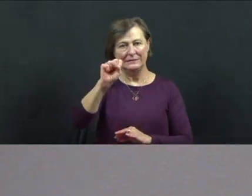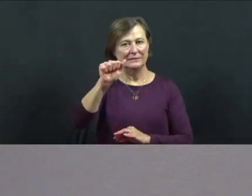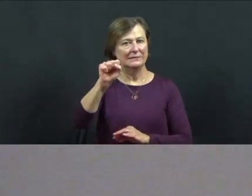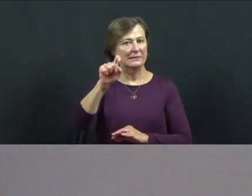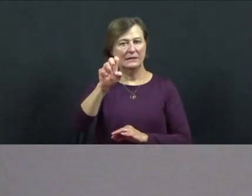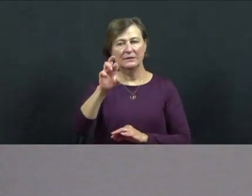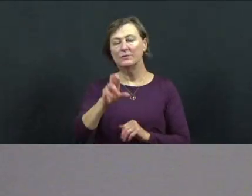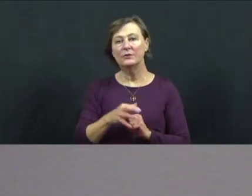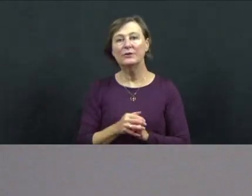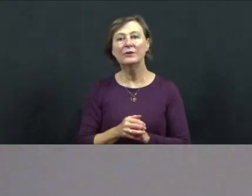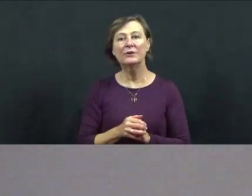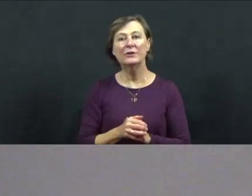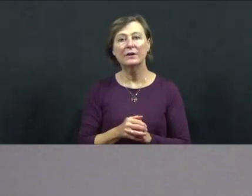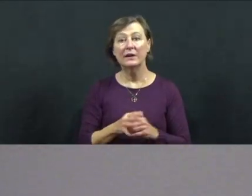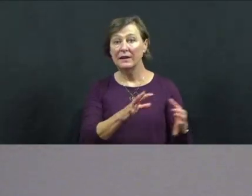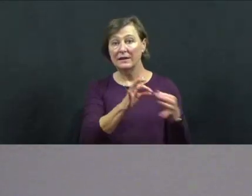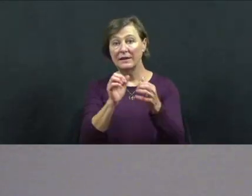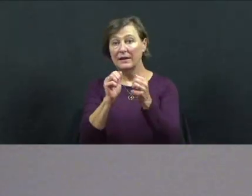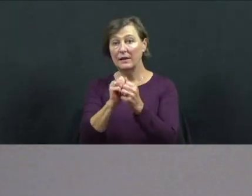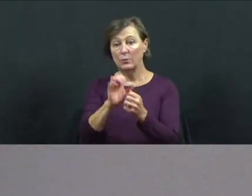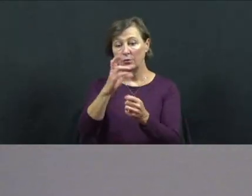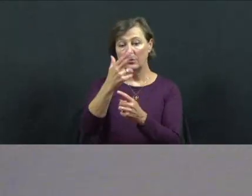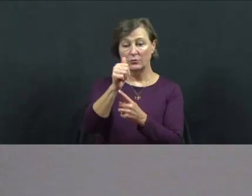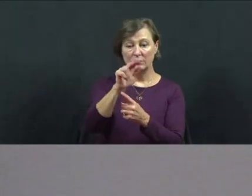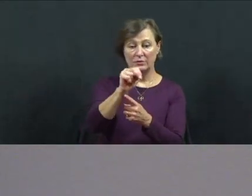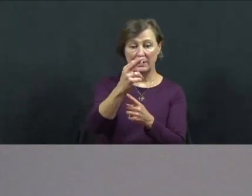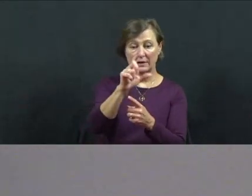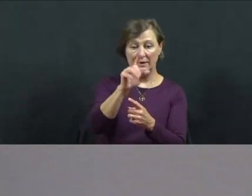According to Chan Hellman and Casey Gwinn of the Alliance for HOPE